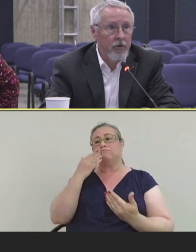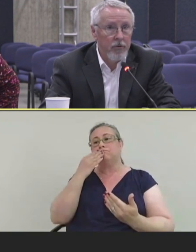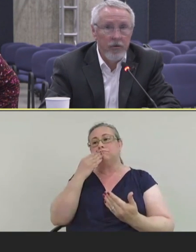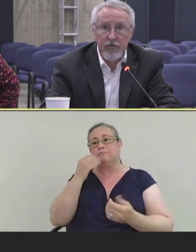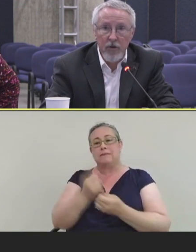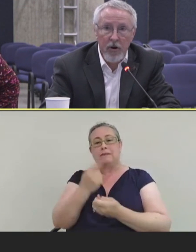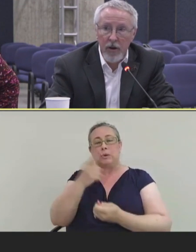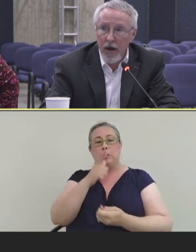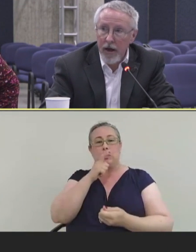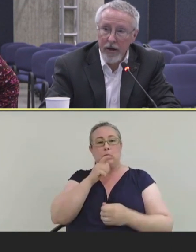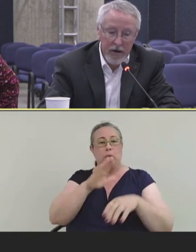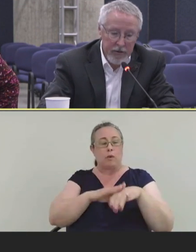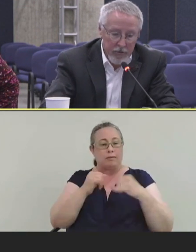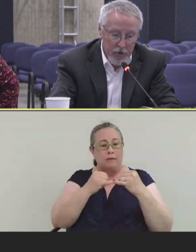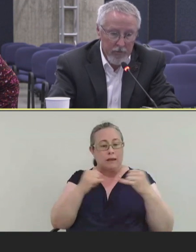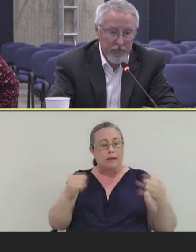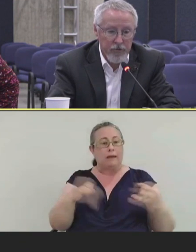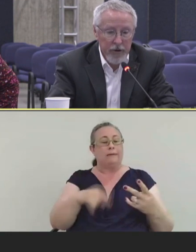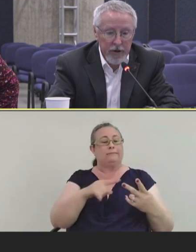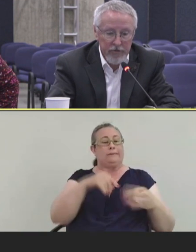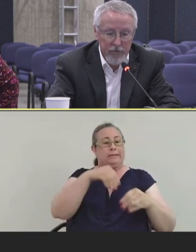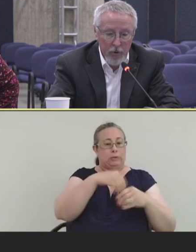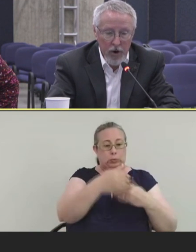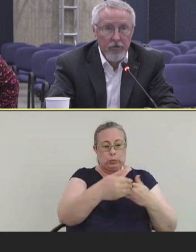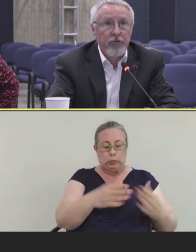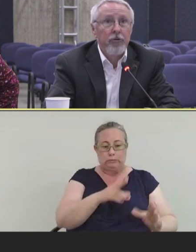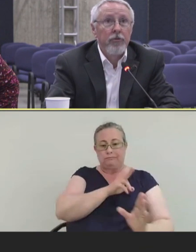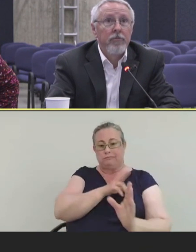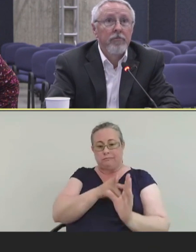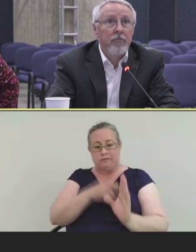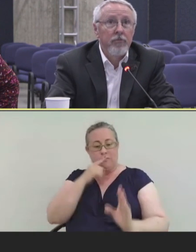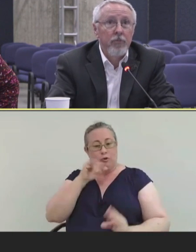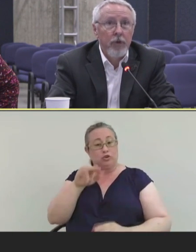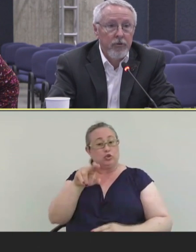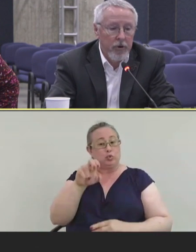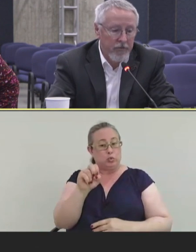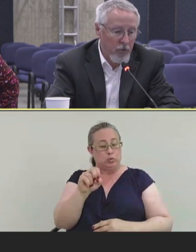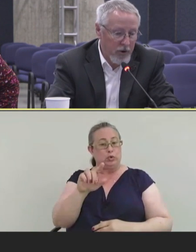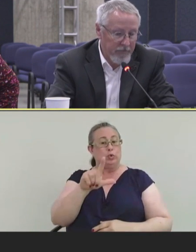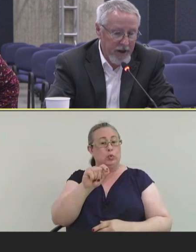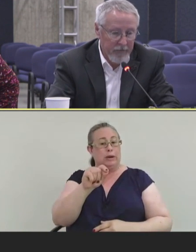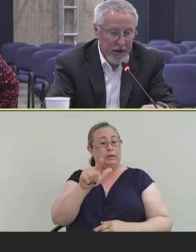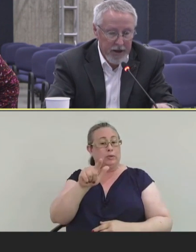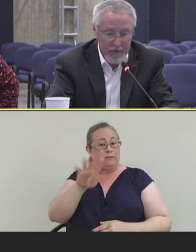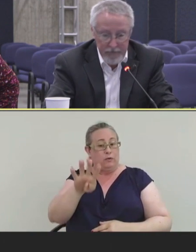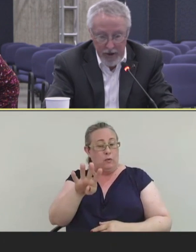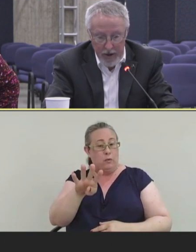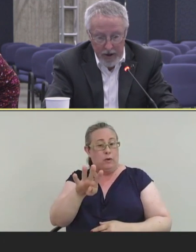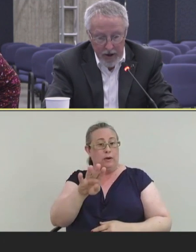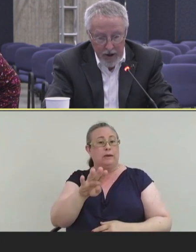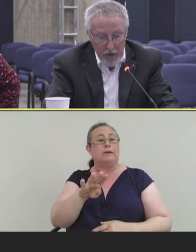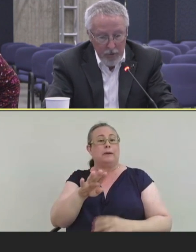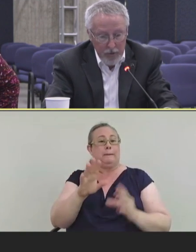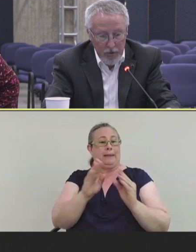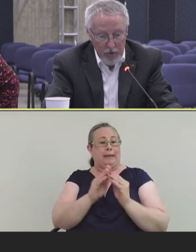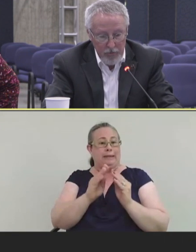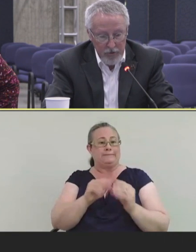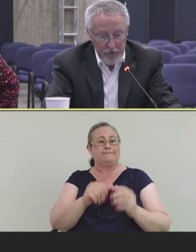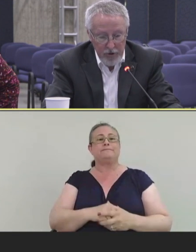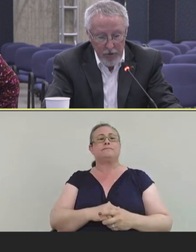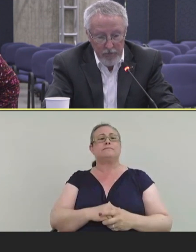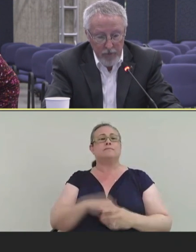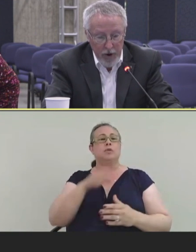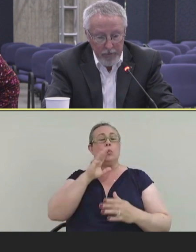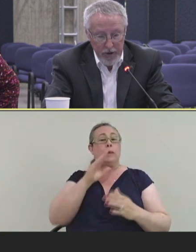who is online and in the room joining us for our June 2024 NVAC meeting. We will resume promptly at